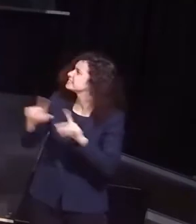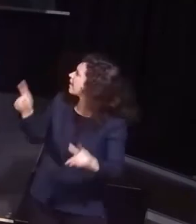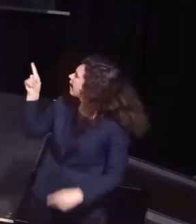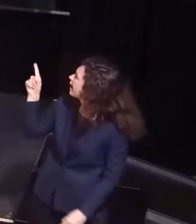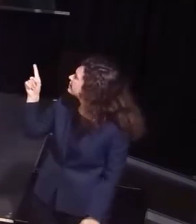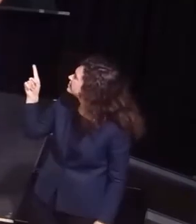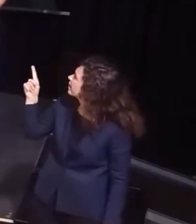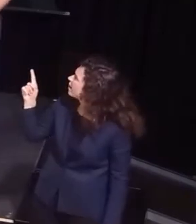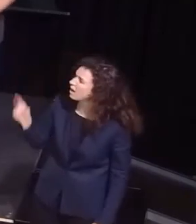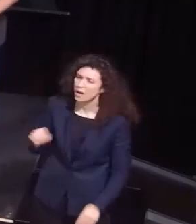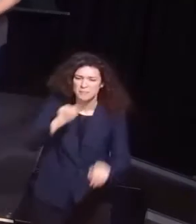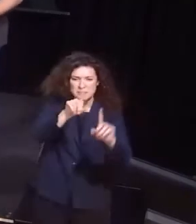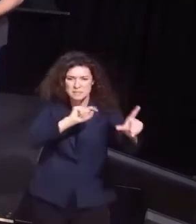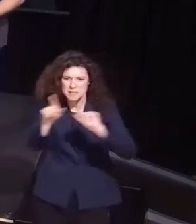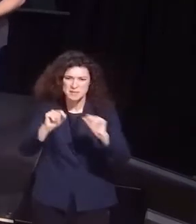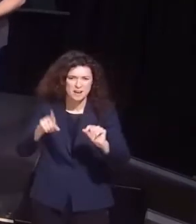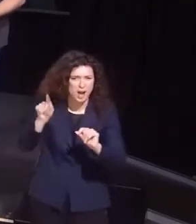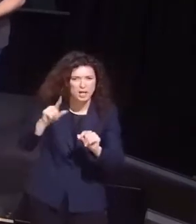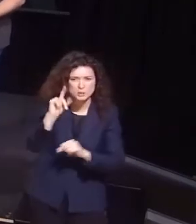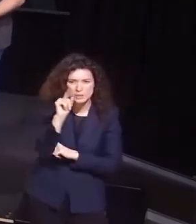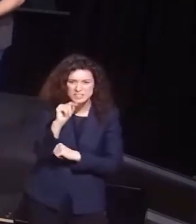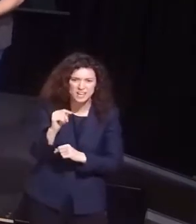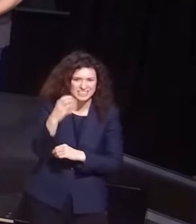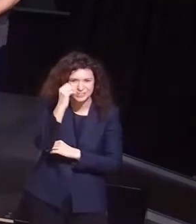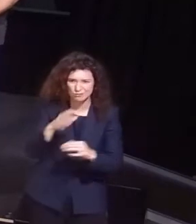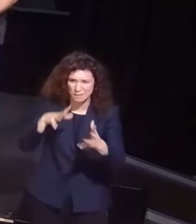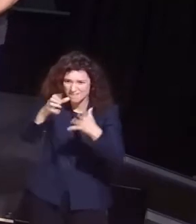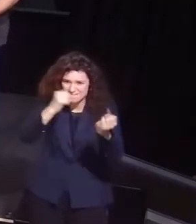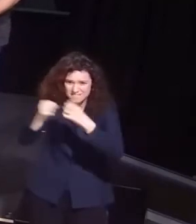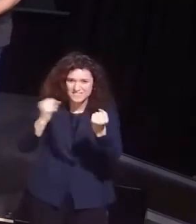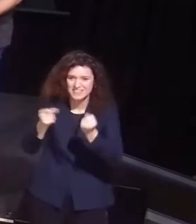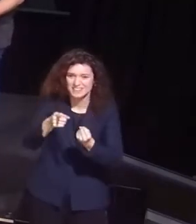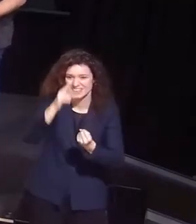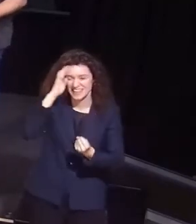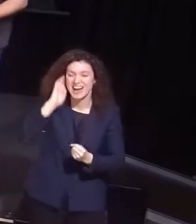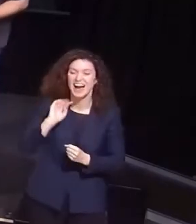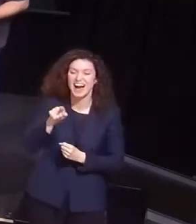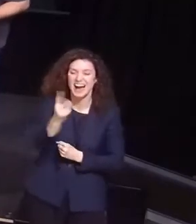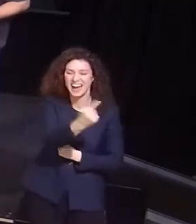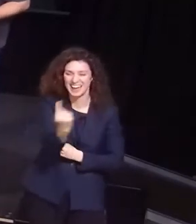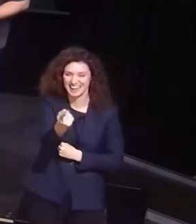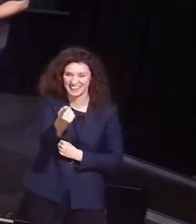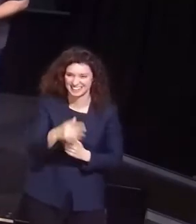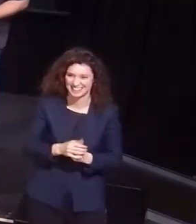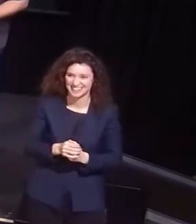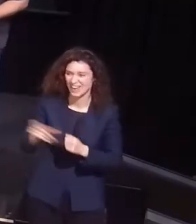I totally raided her Twitter or Instagram or whatever it was. Anyway... She could kill you in this one! AUDIENCE LAUGHS